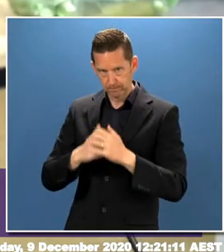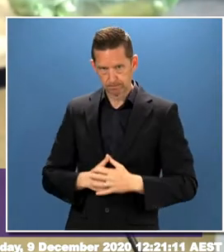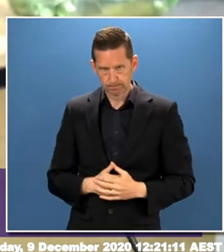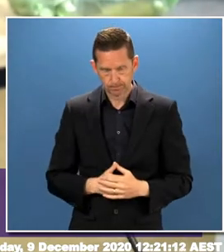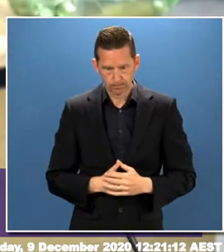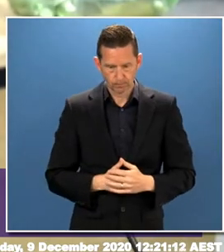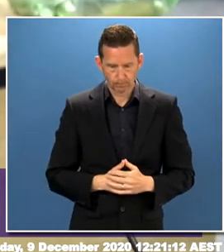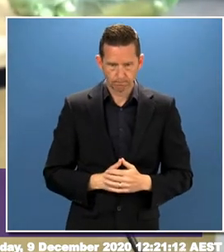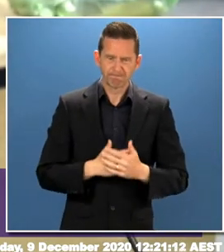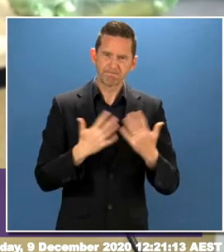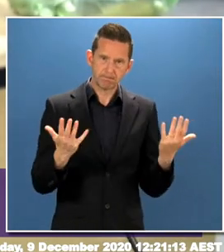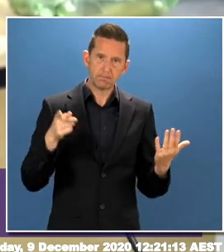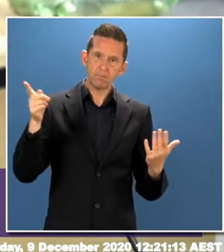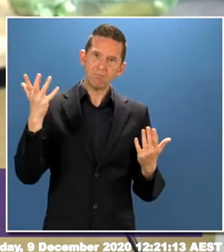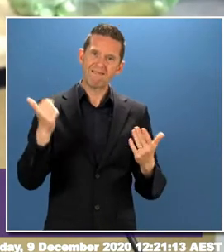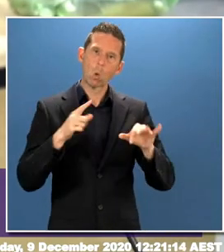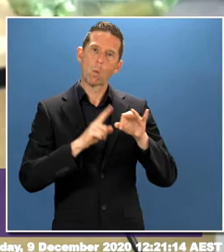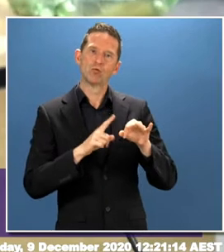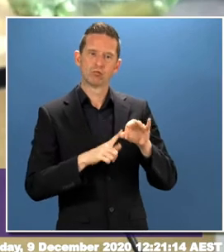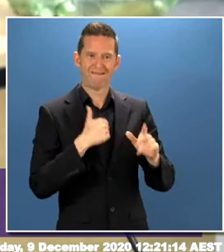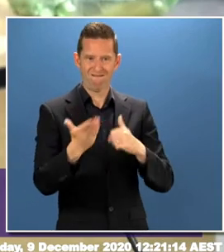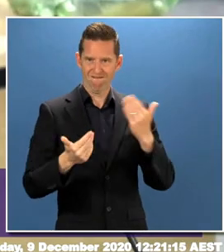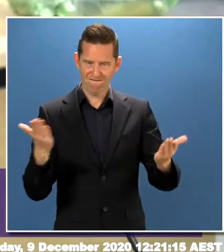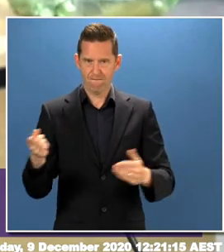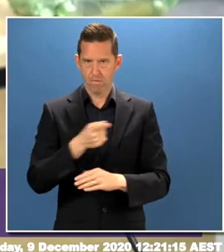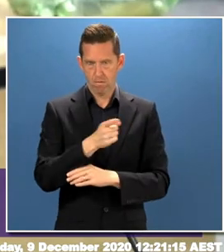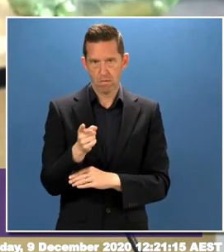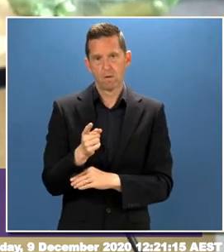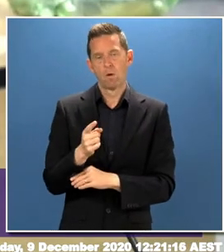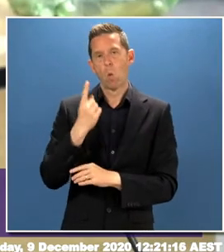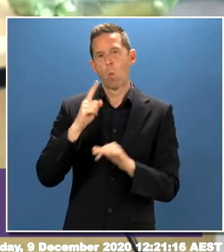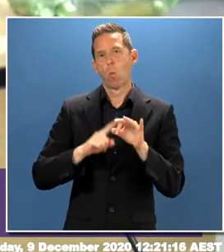Now, there were post a number of the questions and one of the questions was about the experience